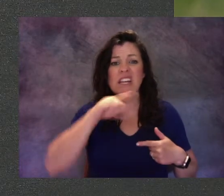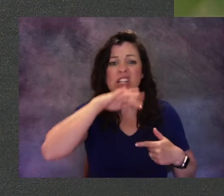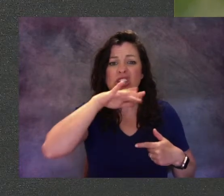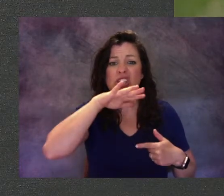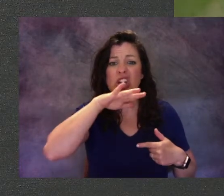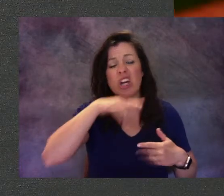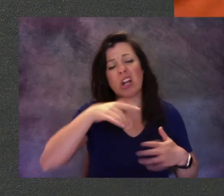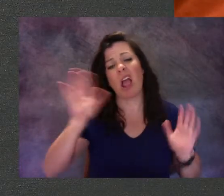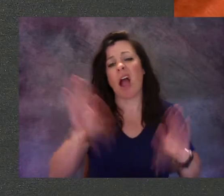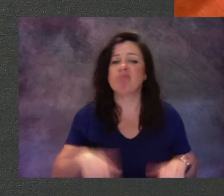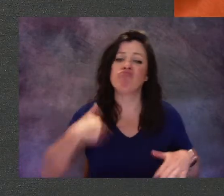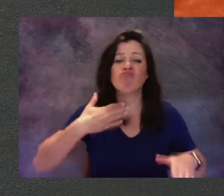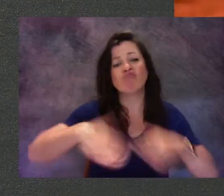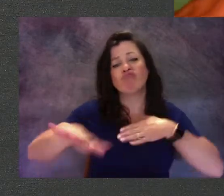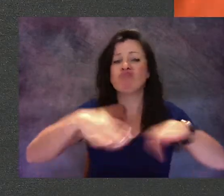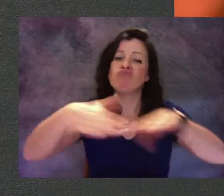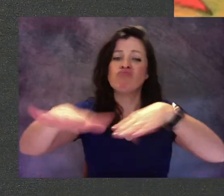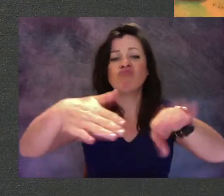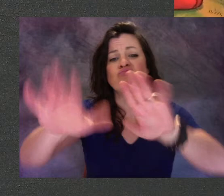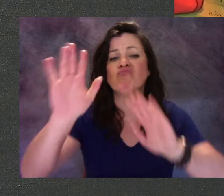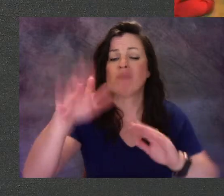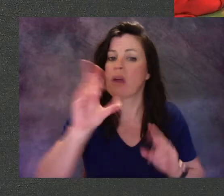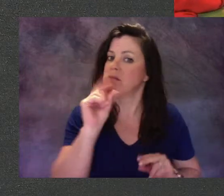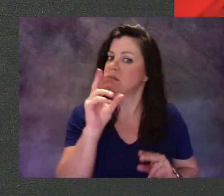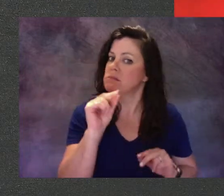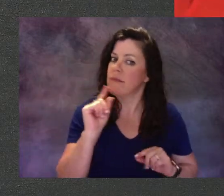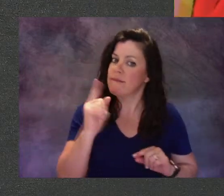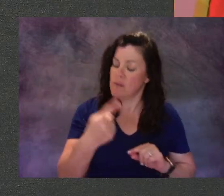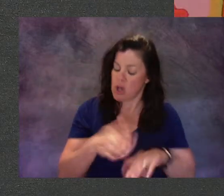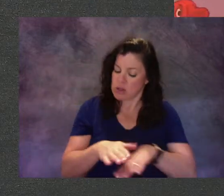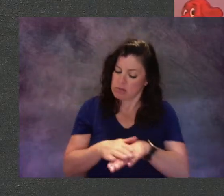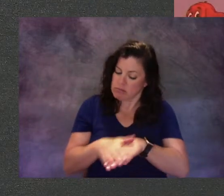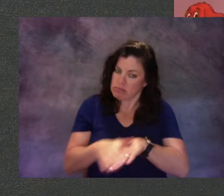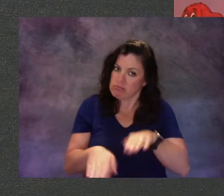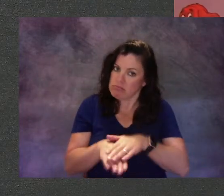Good job. He doesn't want to get mud on their carpet, That's so nice.